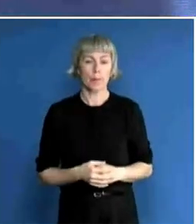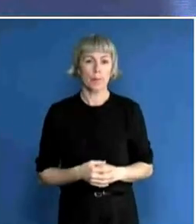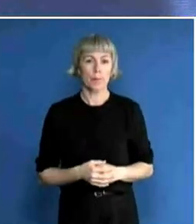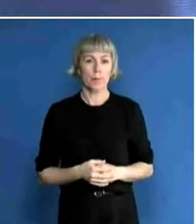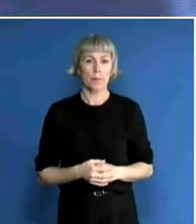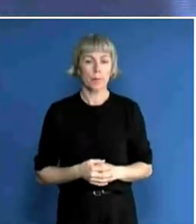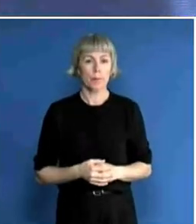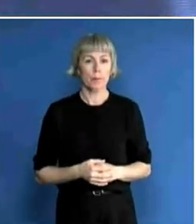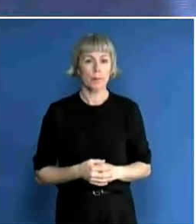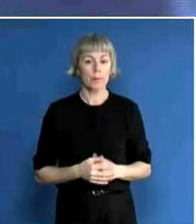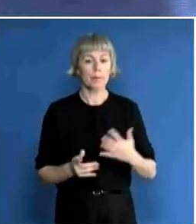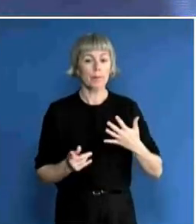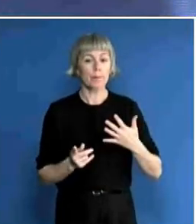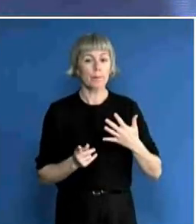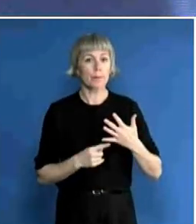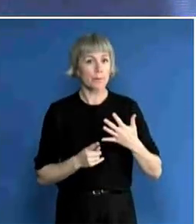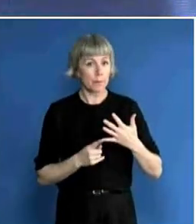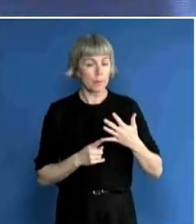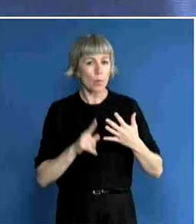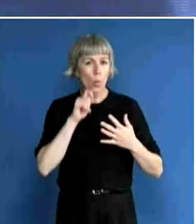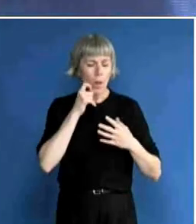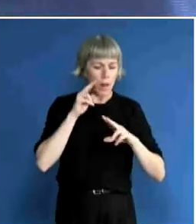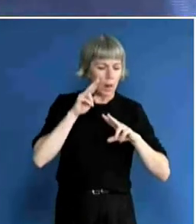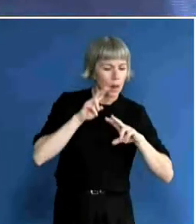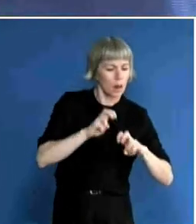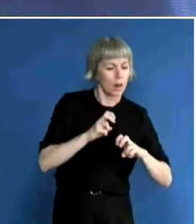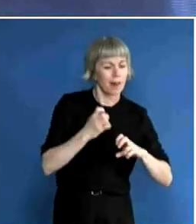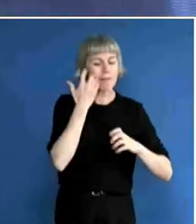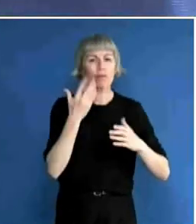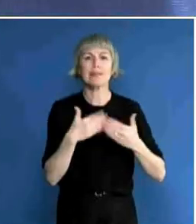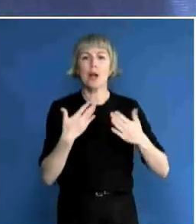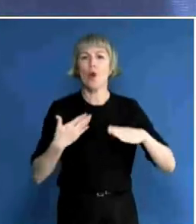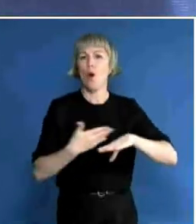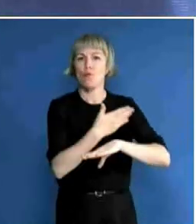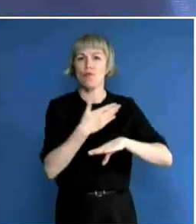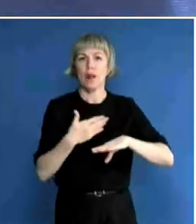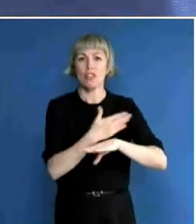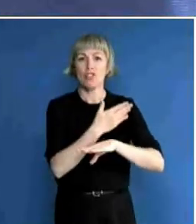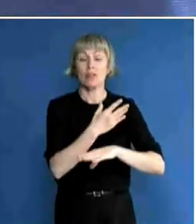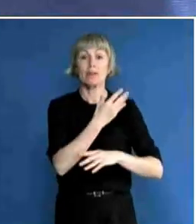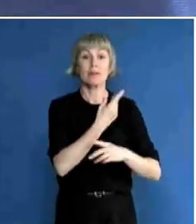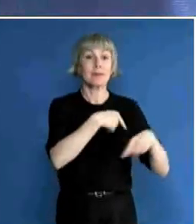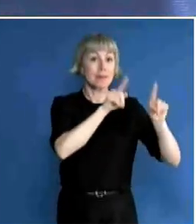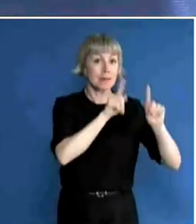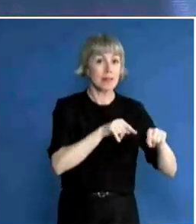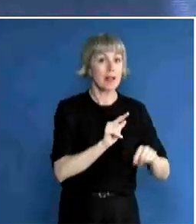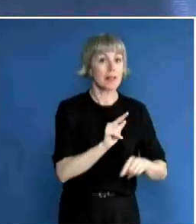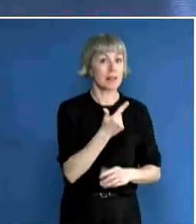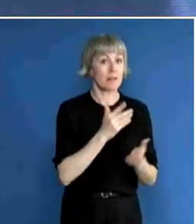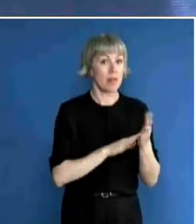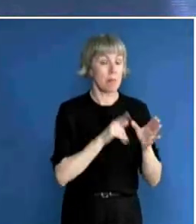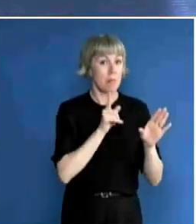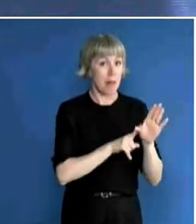program from 7 May 2019 to 1 April 2020 in the particular Region.